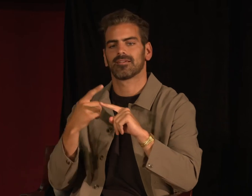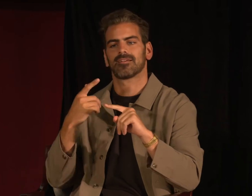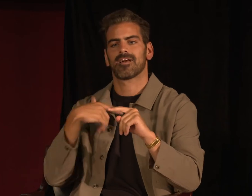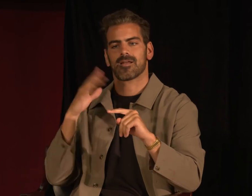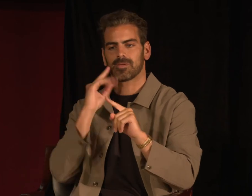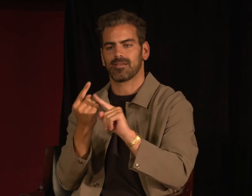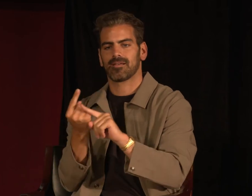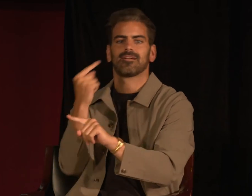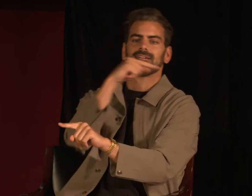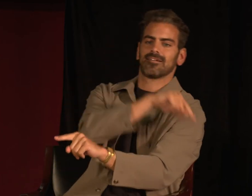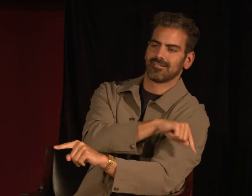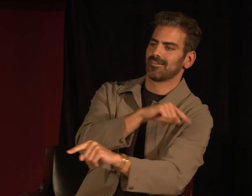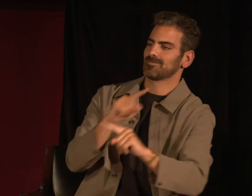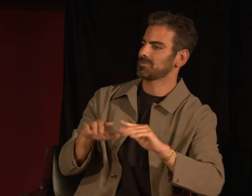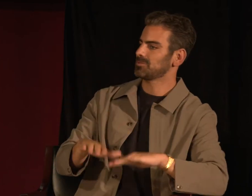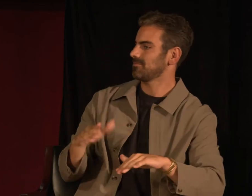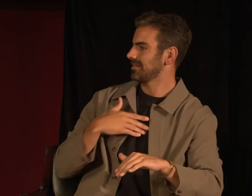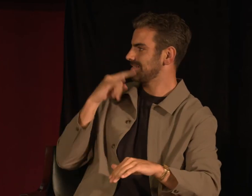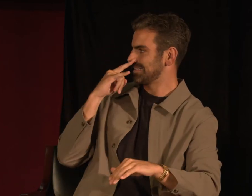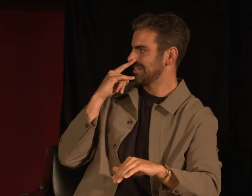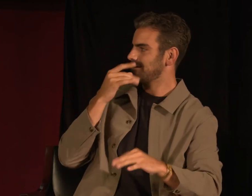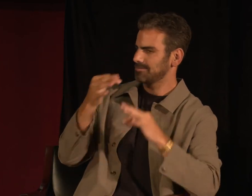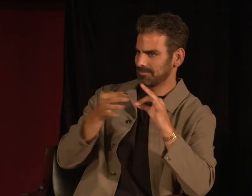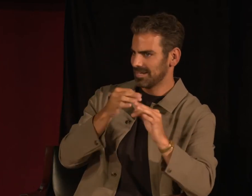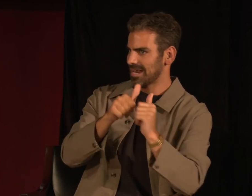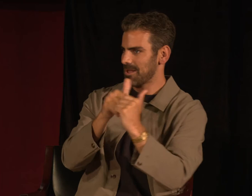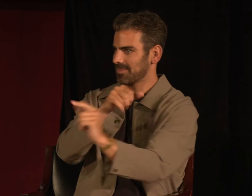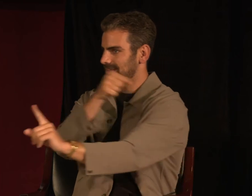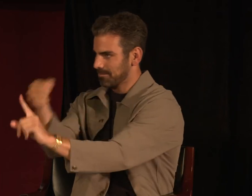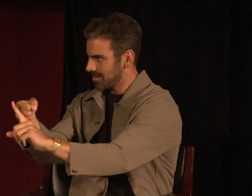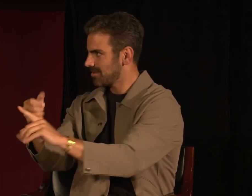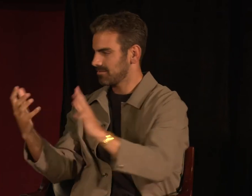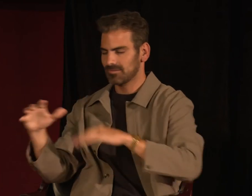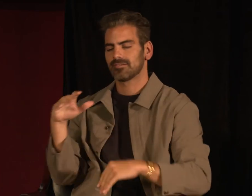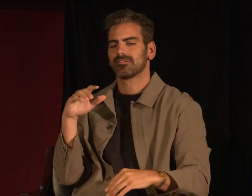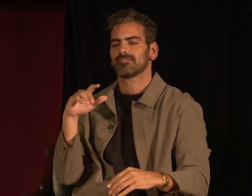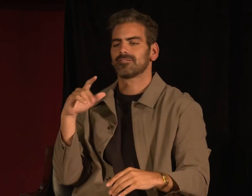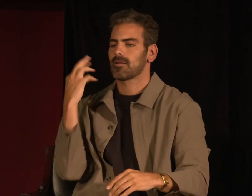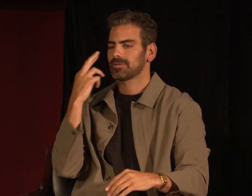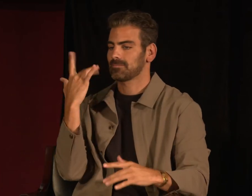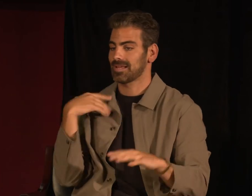how it sort of relates to the story or the happenings within that chapter. Right. Some things that happened as a